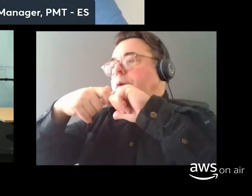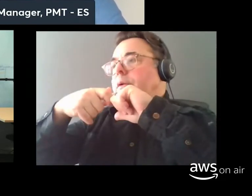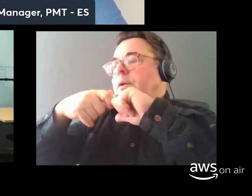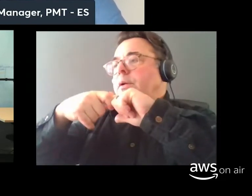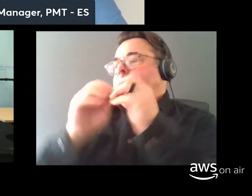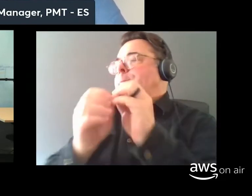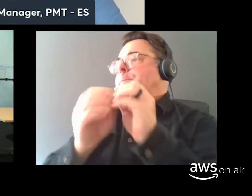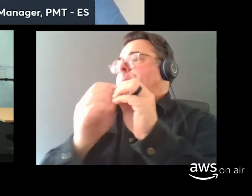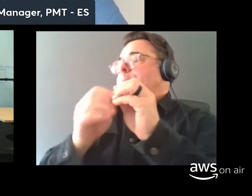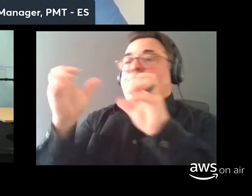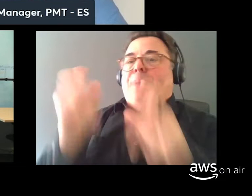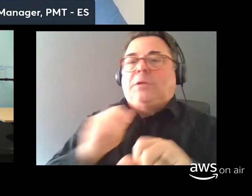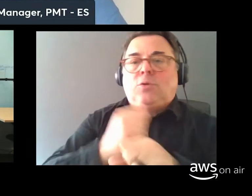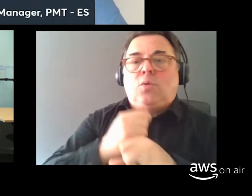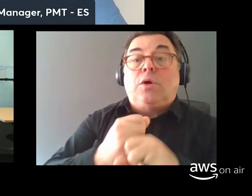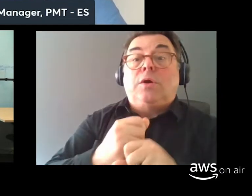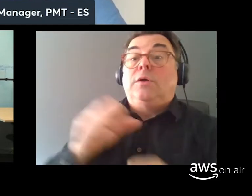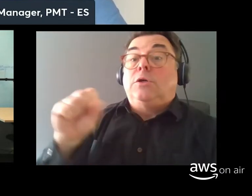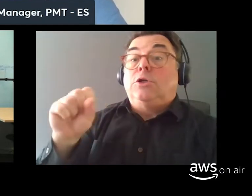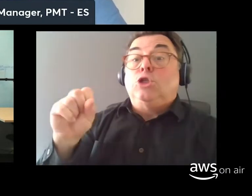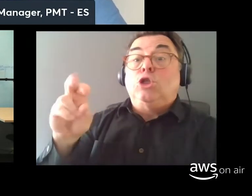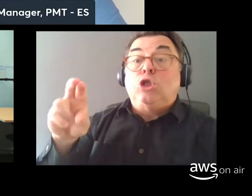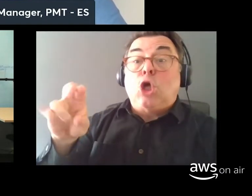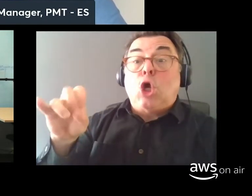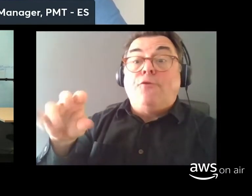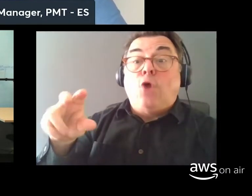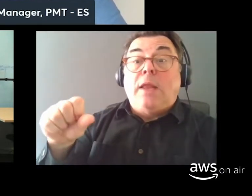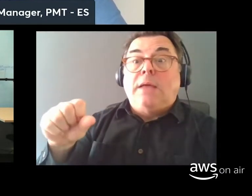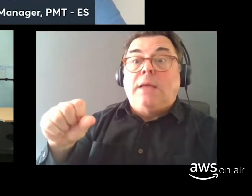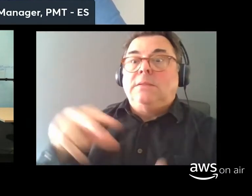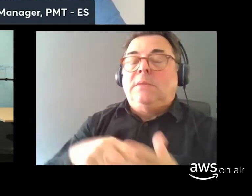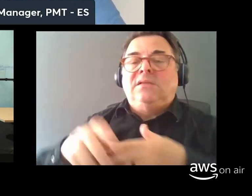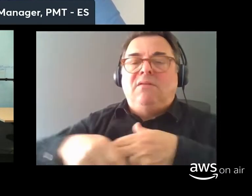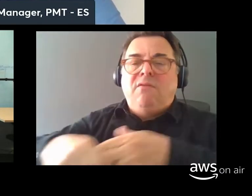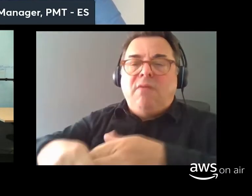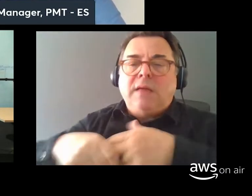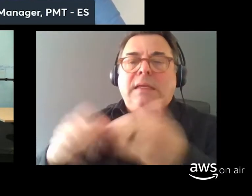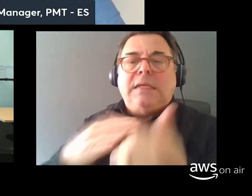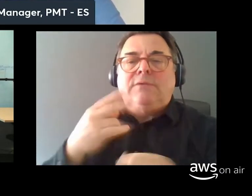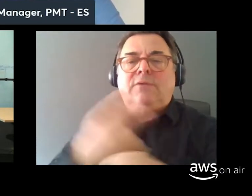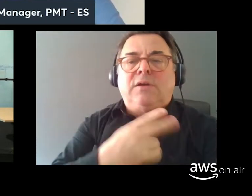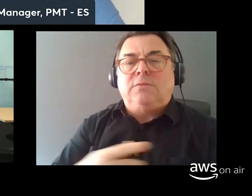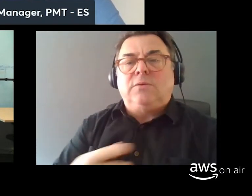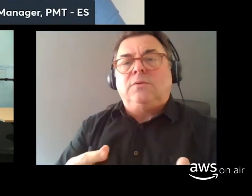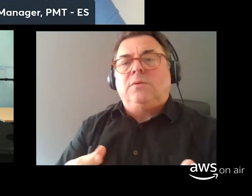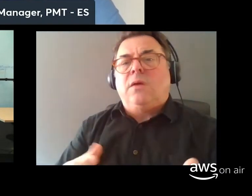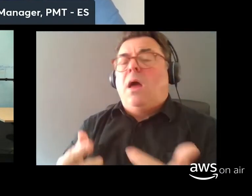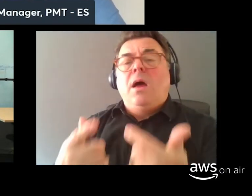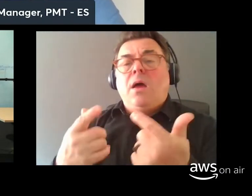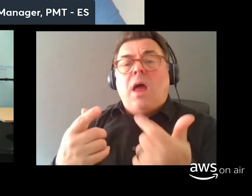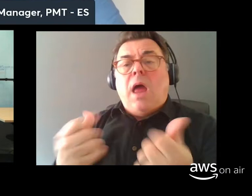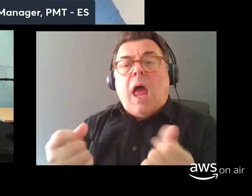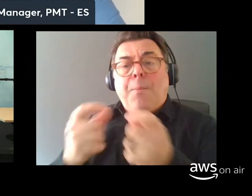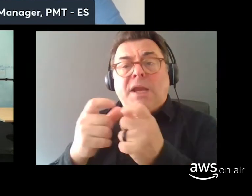So with Serverless, the flexibility that customers get is that, hey you know what, create as many shards as you need.